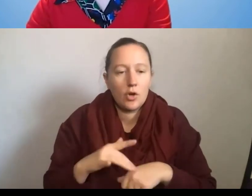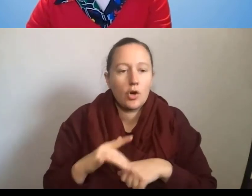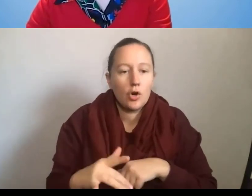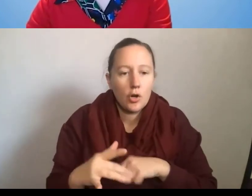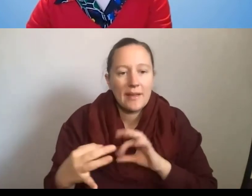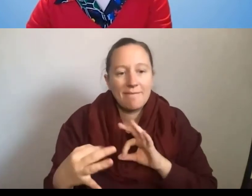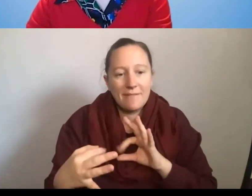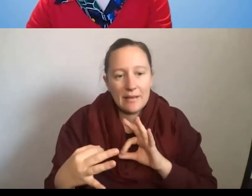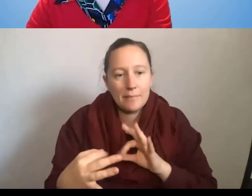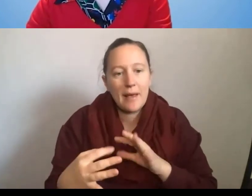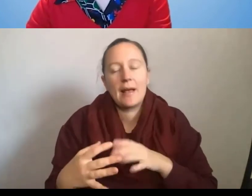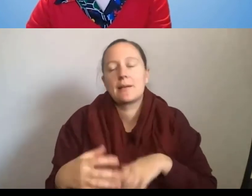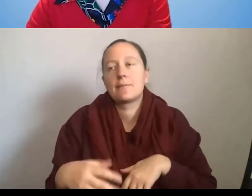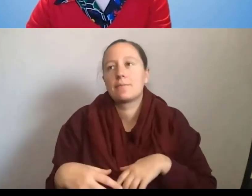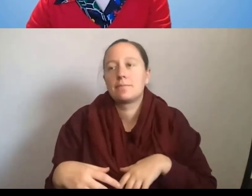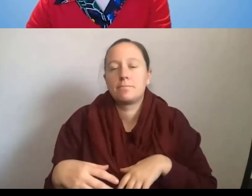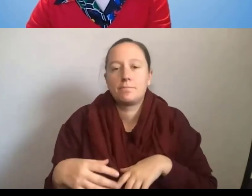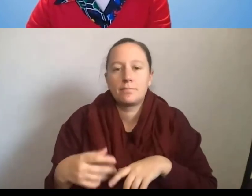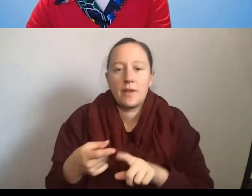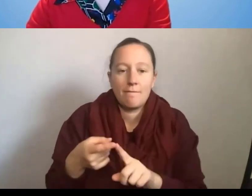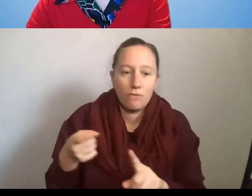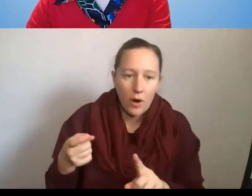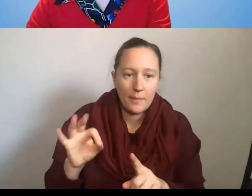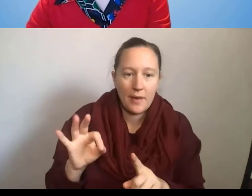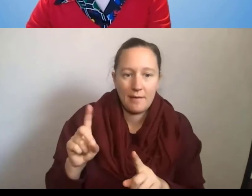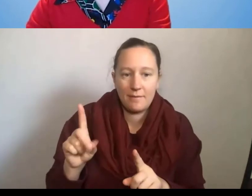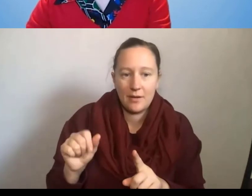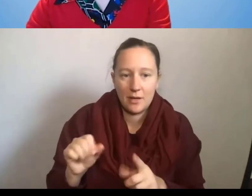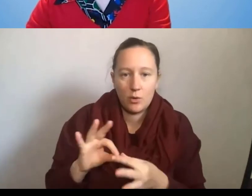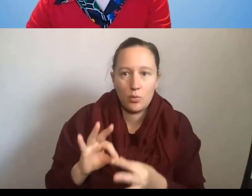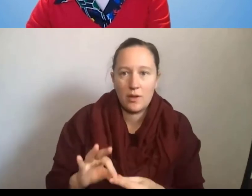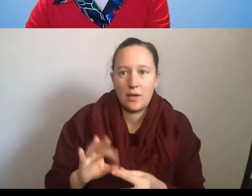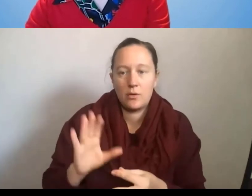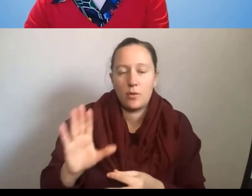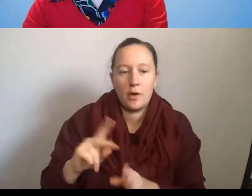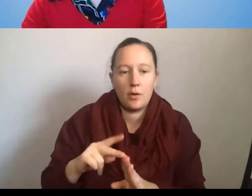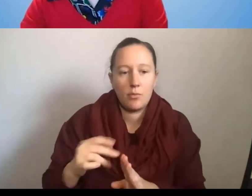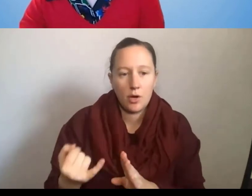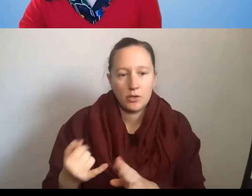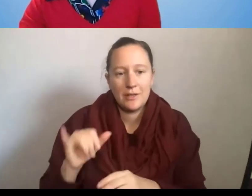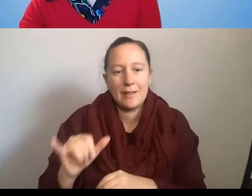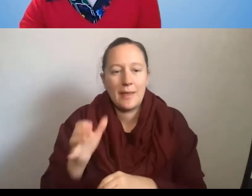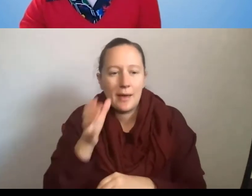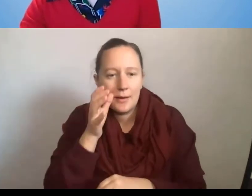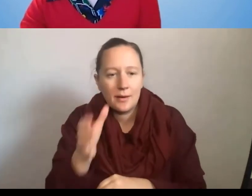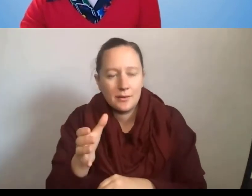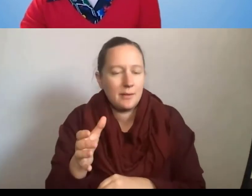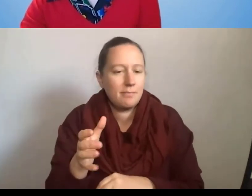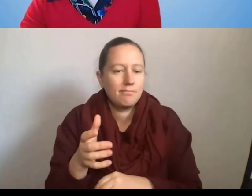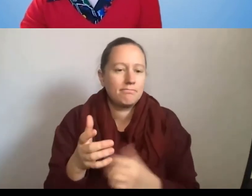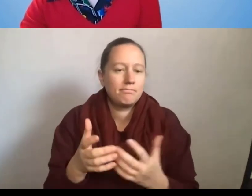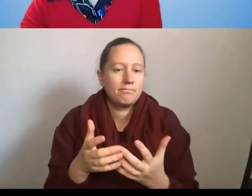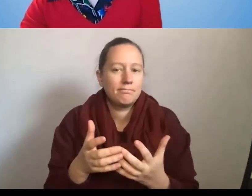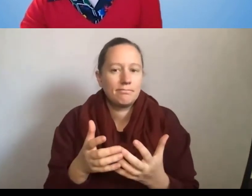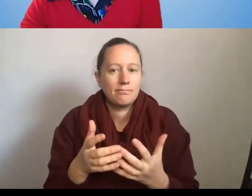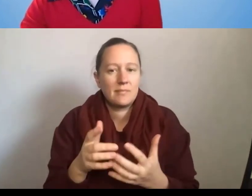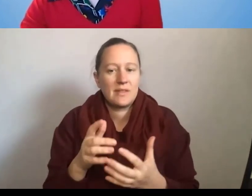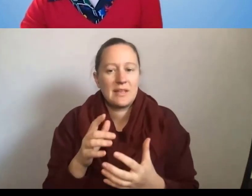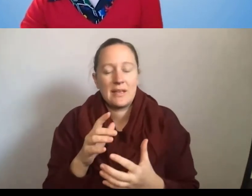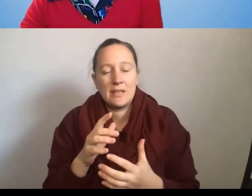and guidance directly from the FDA on their projects. And that principle is also baked into the academic